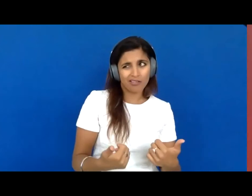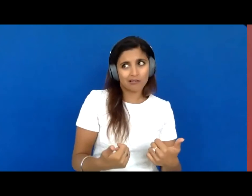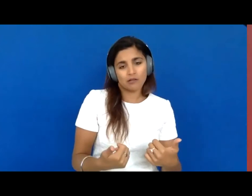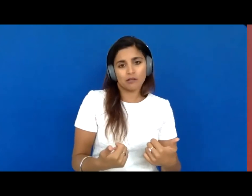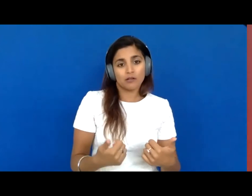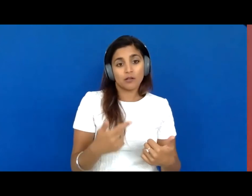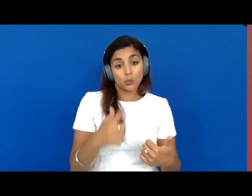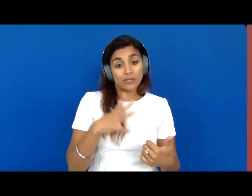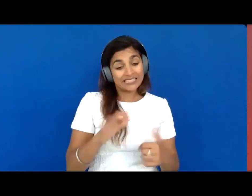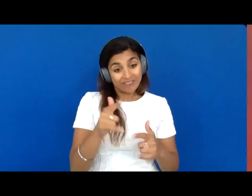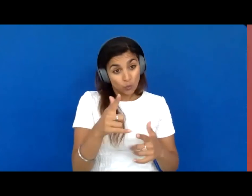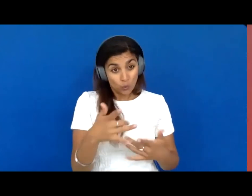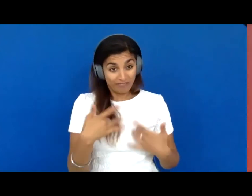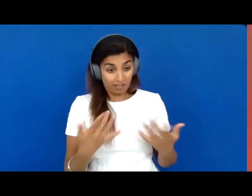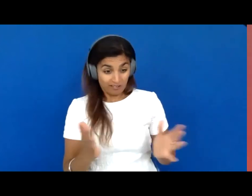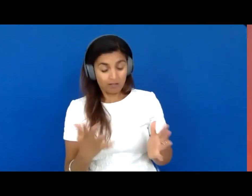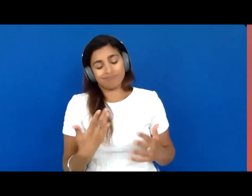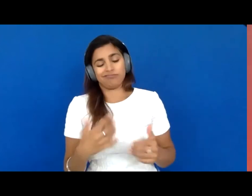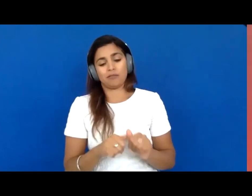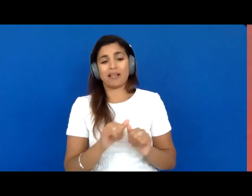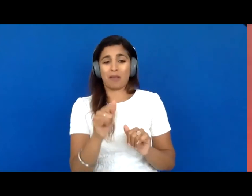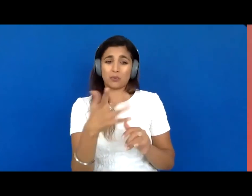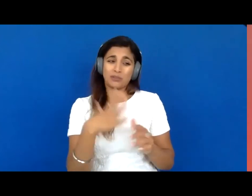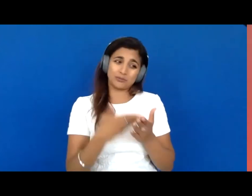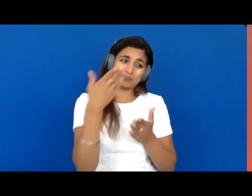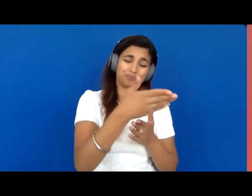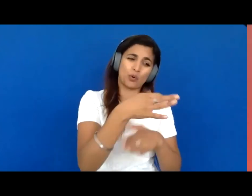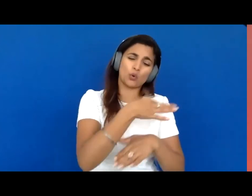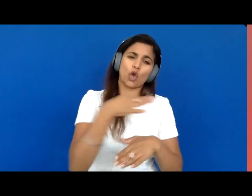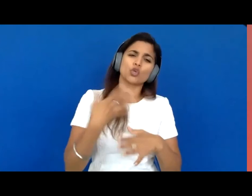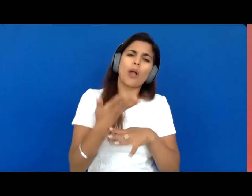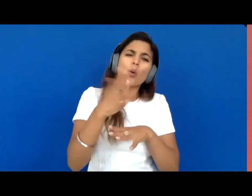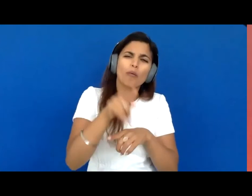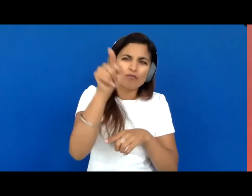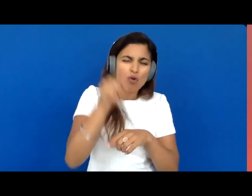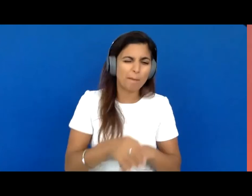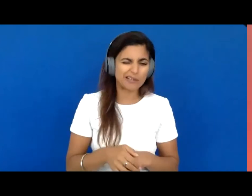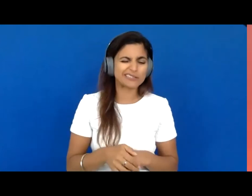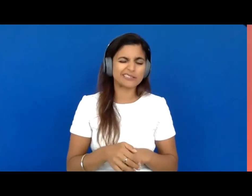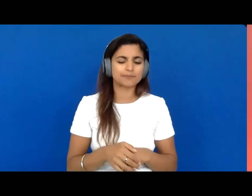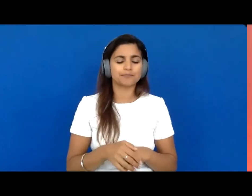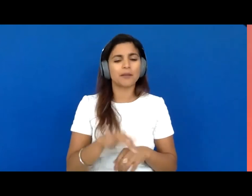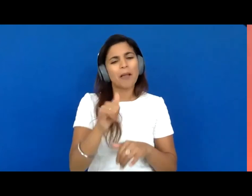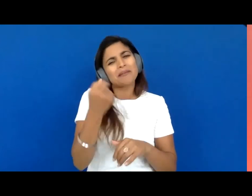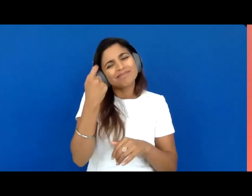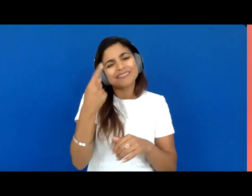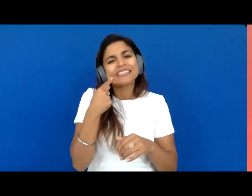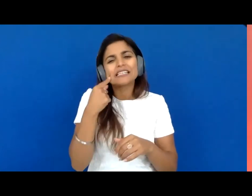to do maybe it's best that see a doctor where you're from it might be easier to understand and treat you there these things are usually always